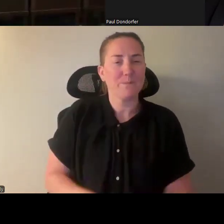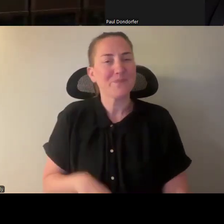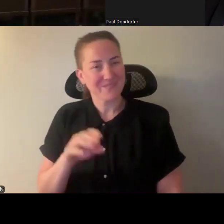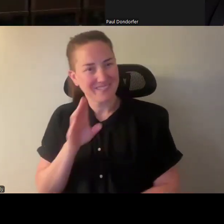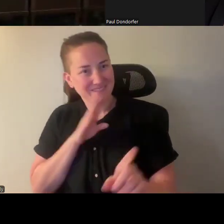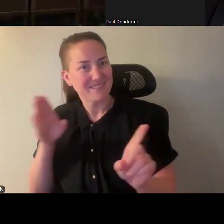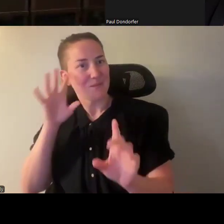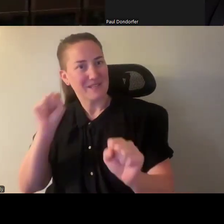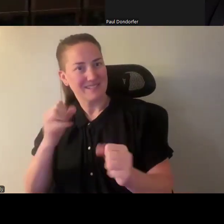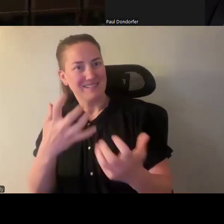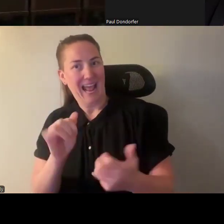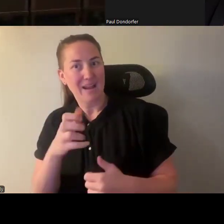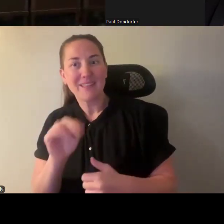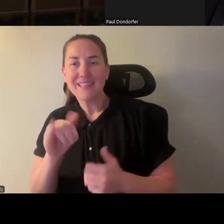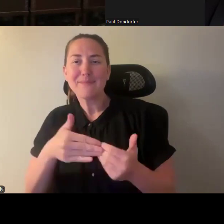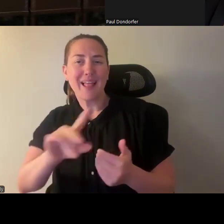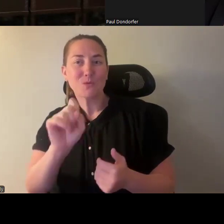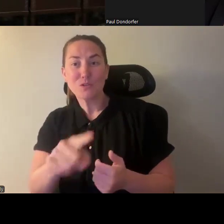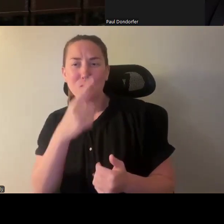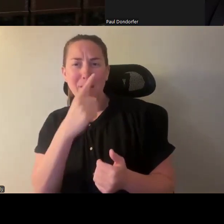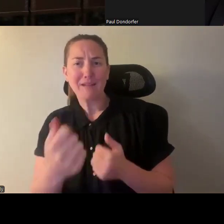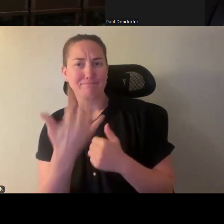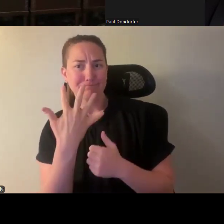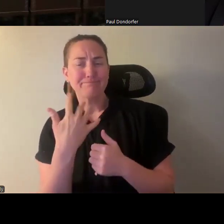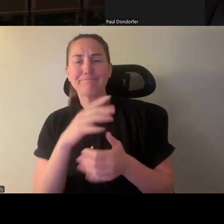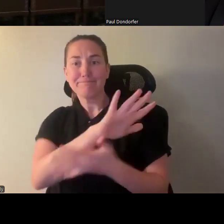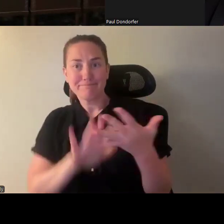to the administration that was my next question If you could please provide us a a list of the